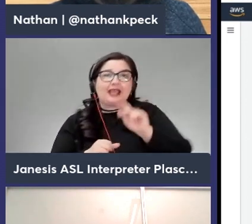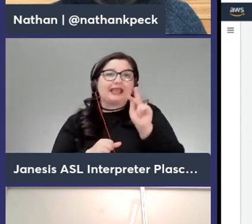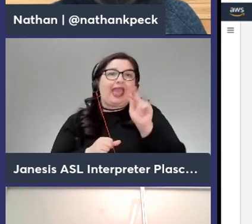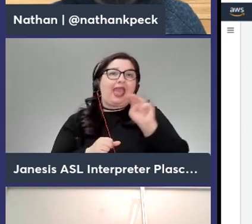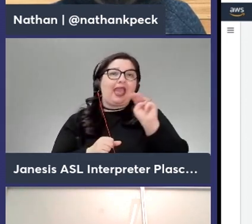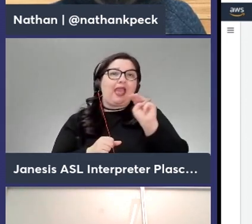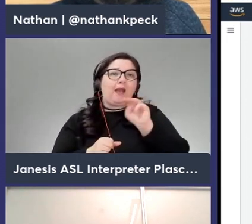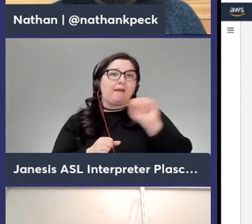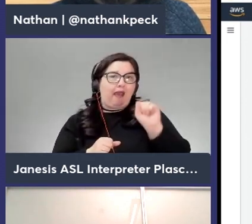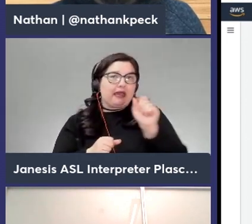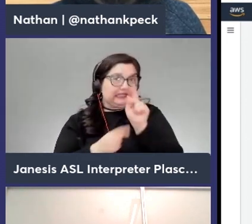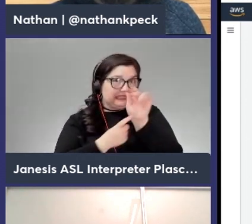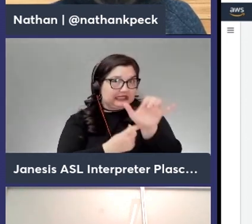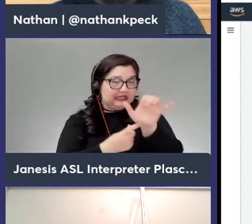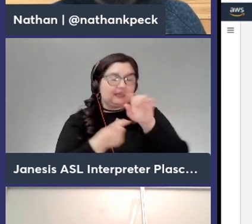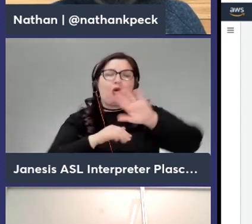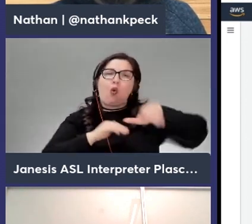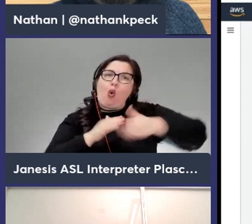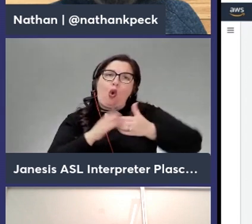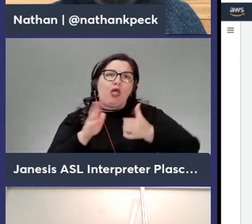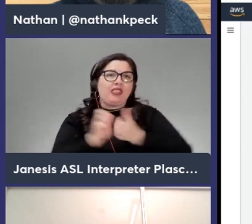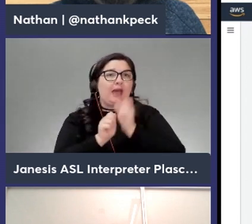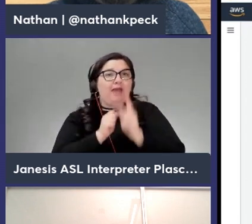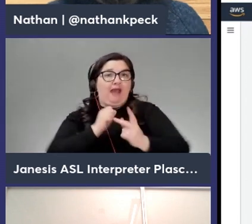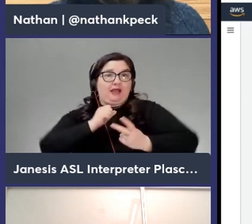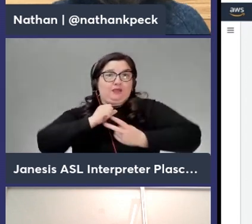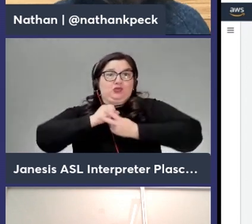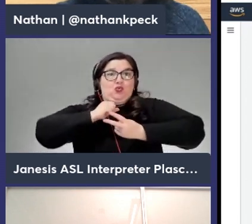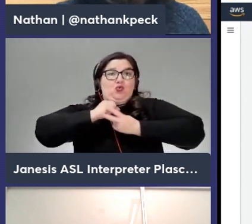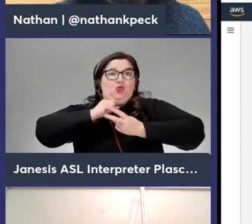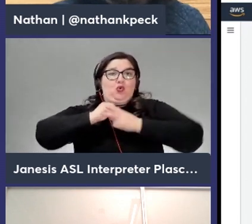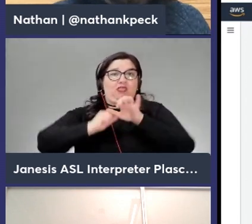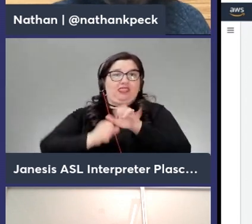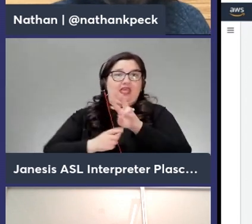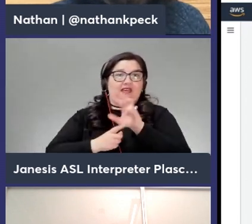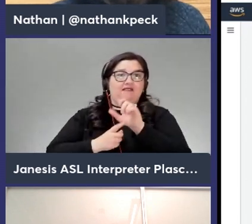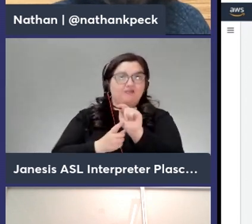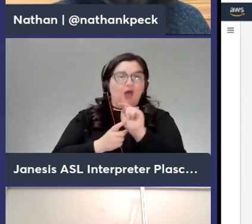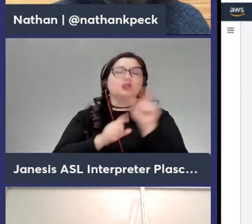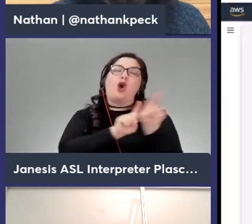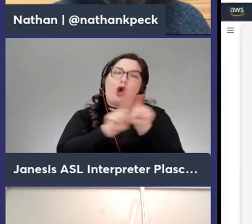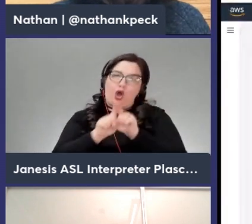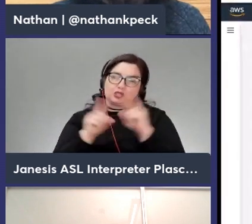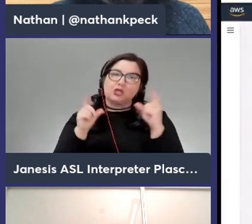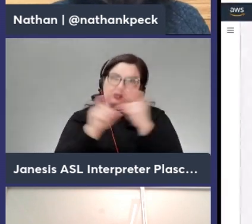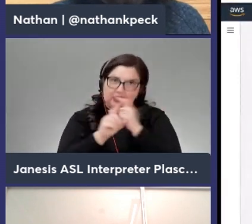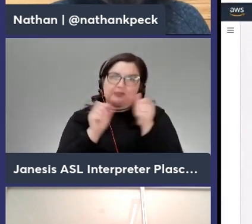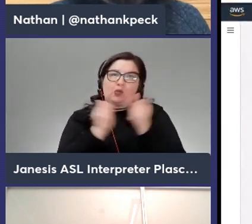and all the backups that are stored in that backup vault will also be encrypted with that encryption key.